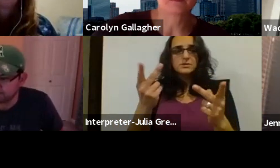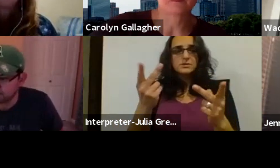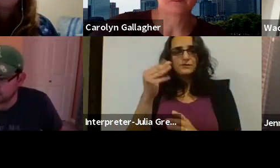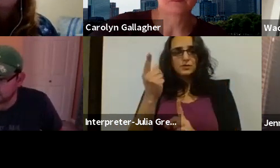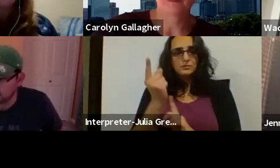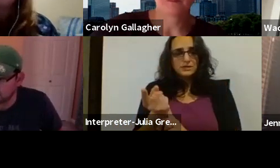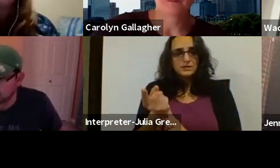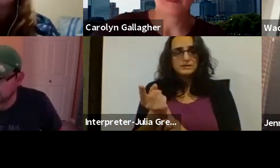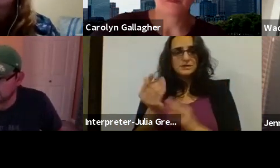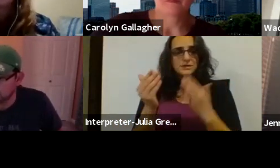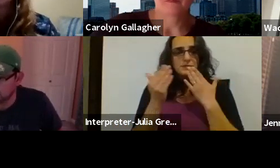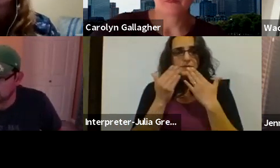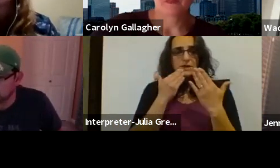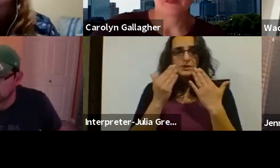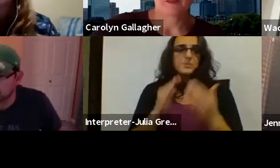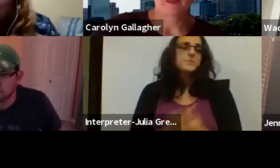Karen Winsper: Thank you. Joe Baeta, Supt. : Happy Thanksgiving to all